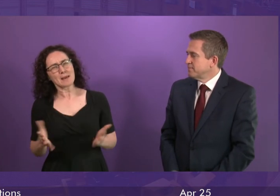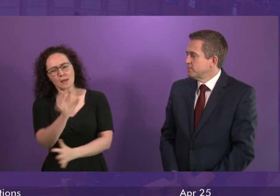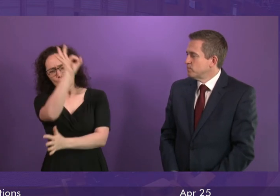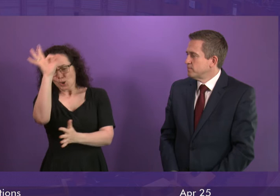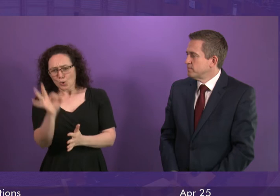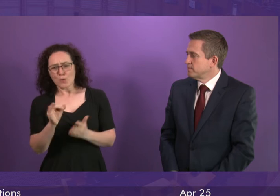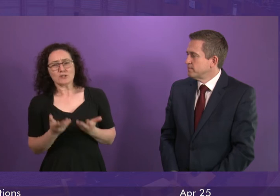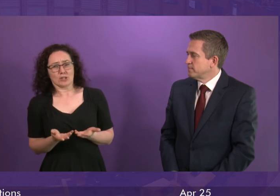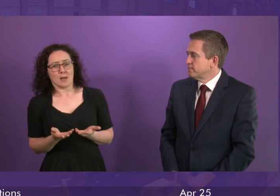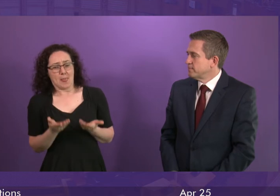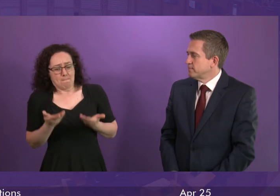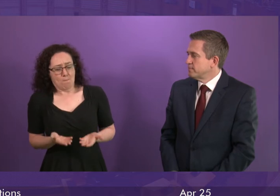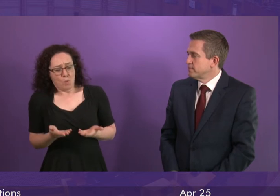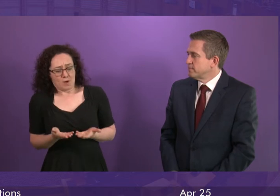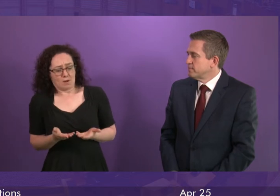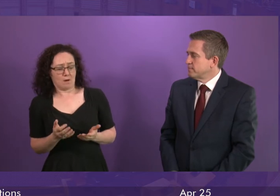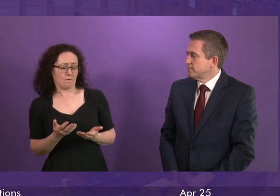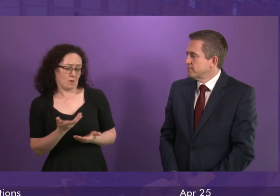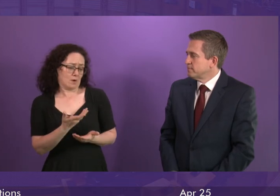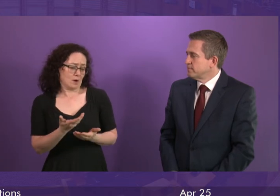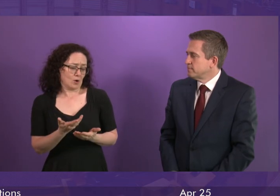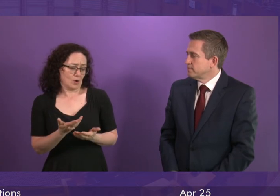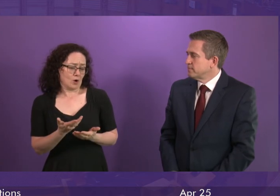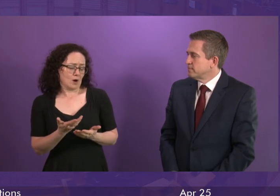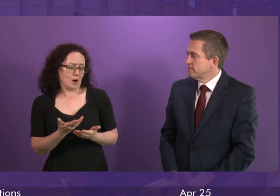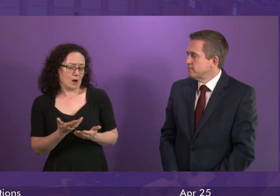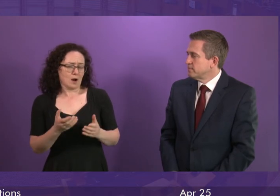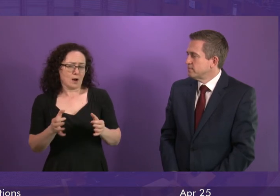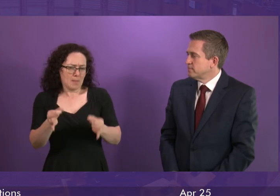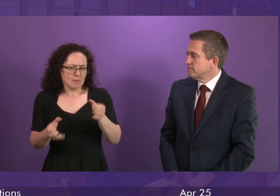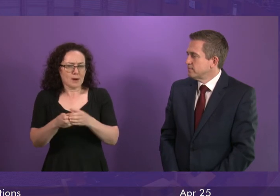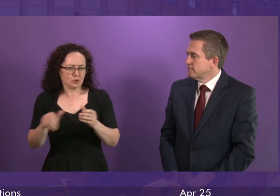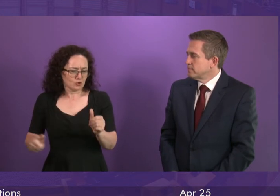question, particularly for the unionist parties in the chamber, is this: given, in particular,